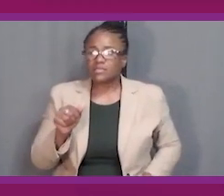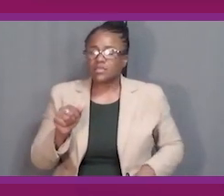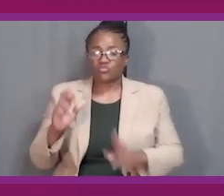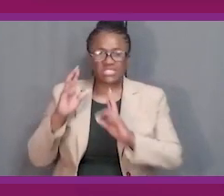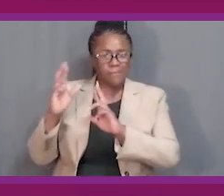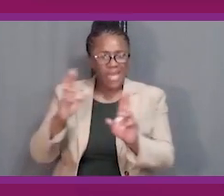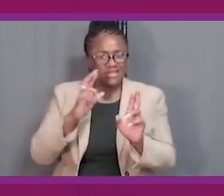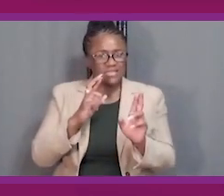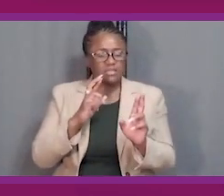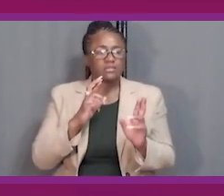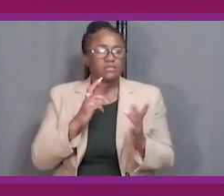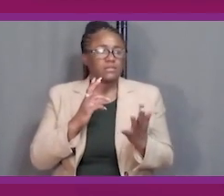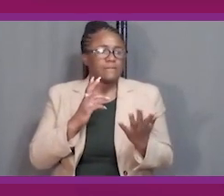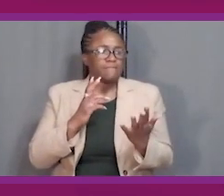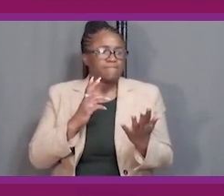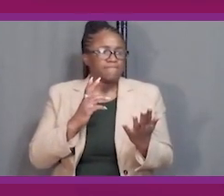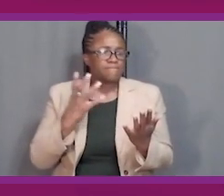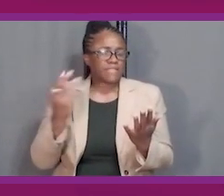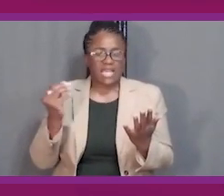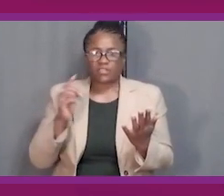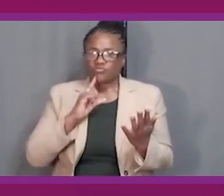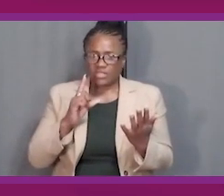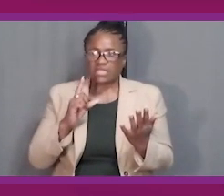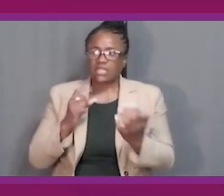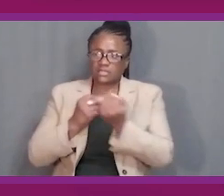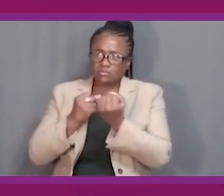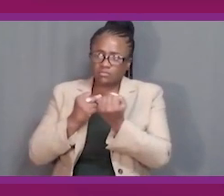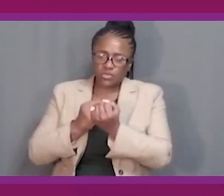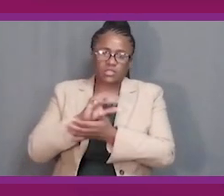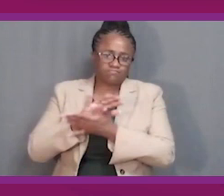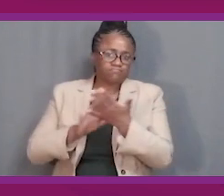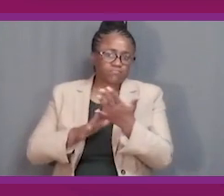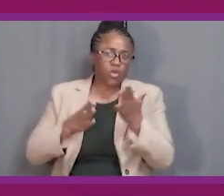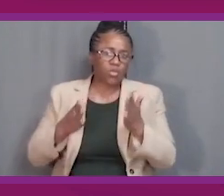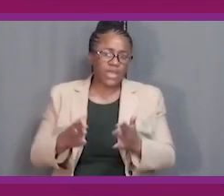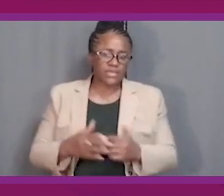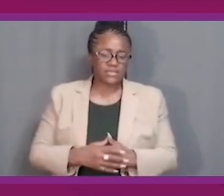I want to shift a little bit to talk about the UNCRPD and it asserts disability rights, but it's